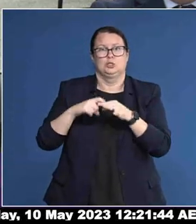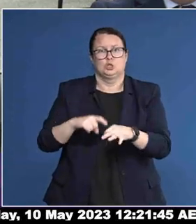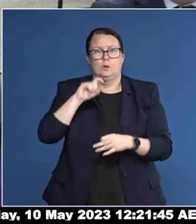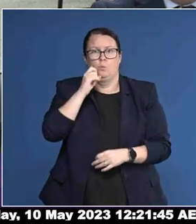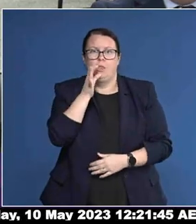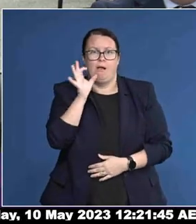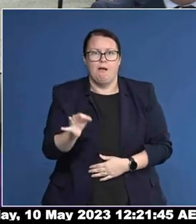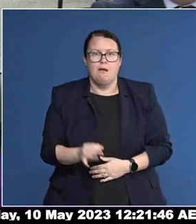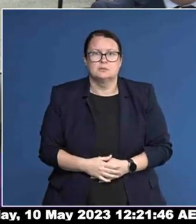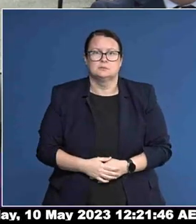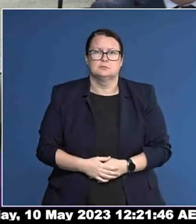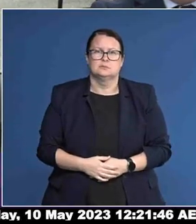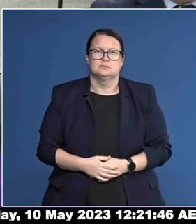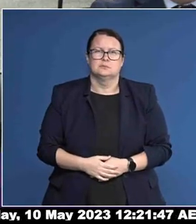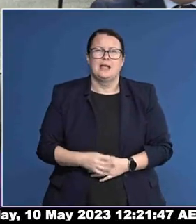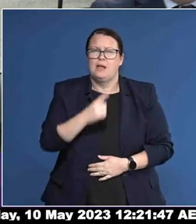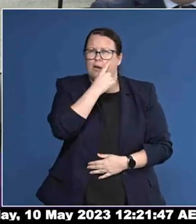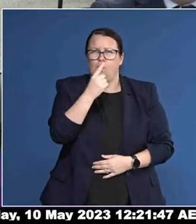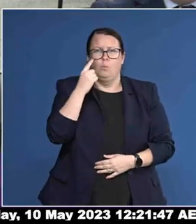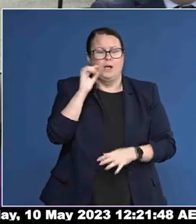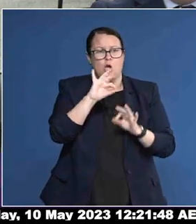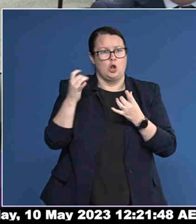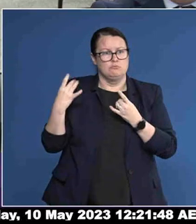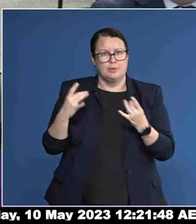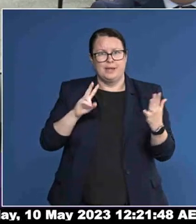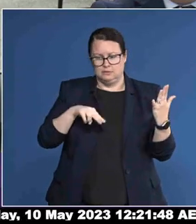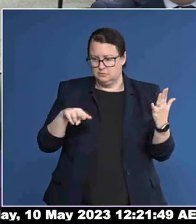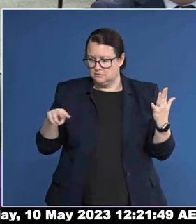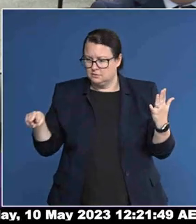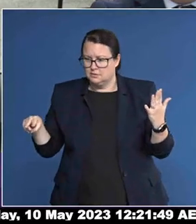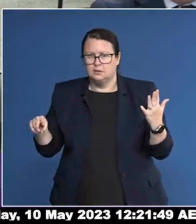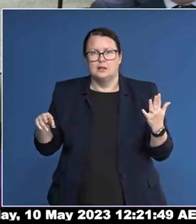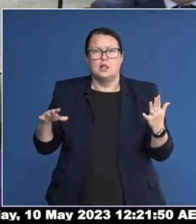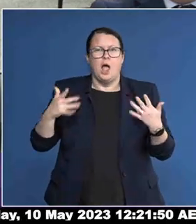opportunity to prepare such as, 'Have you known of anyone charged under it?' With